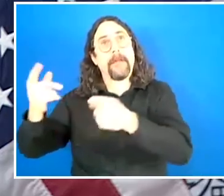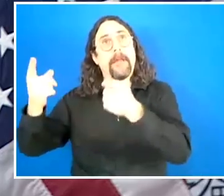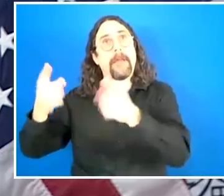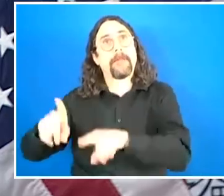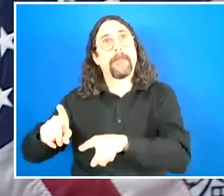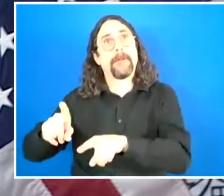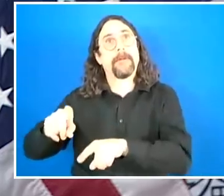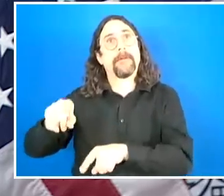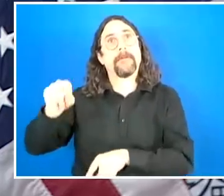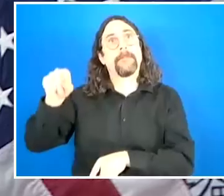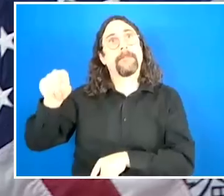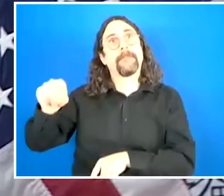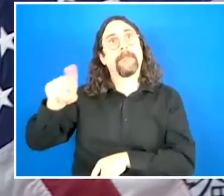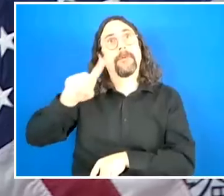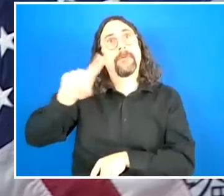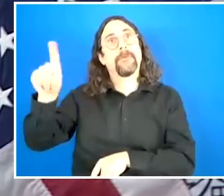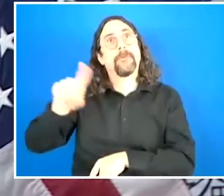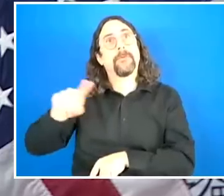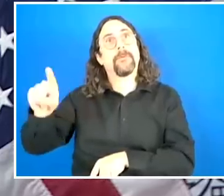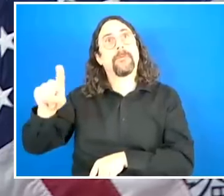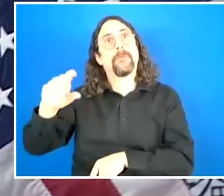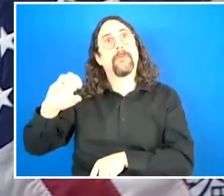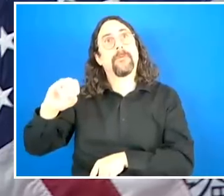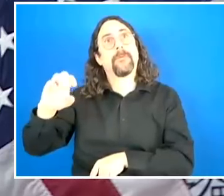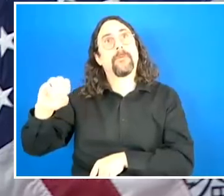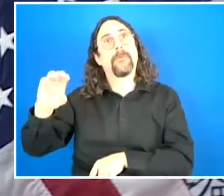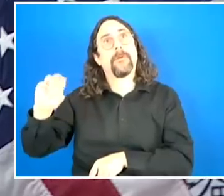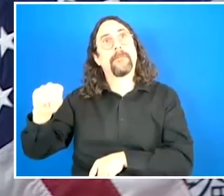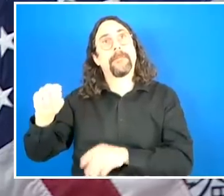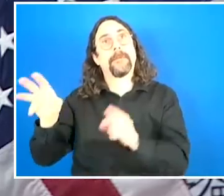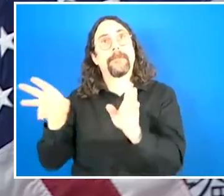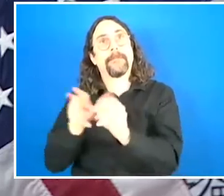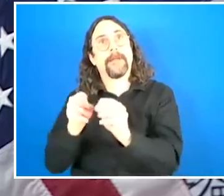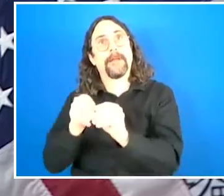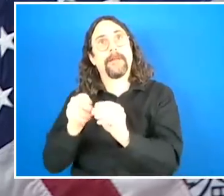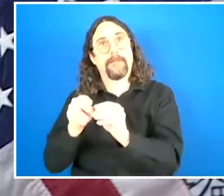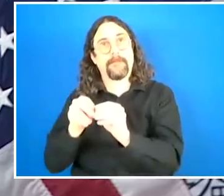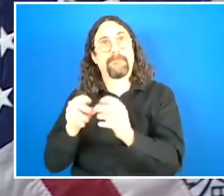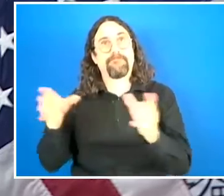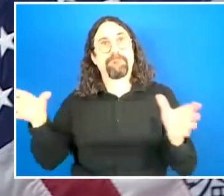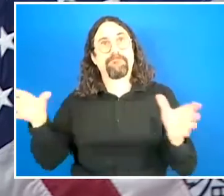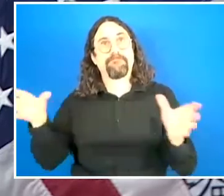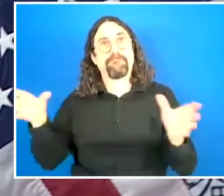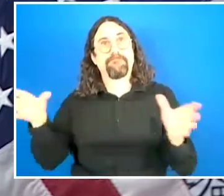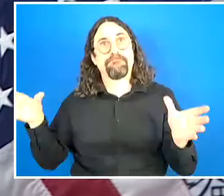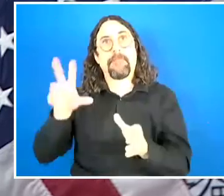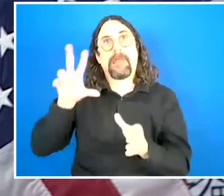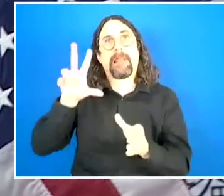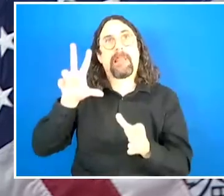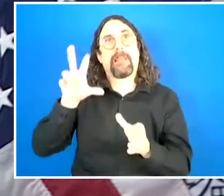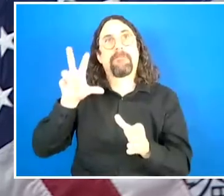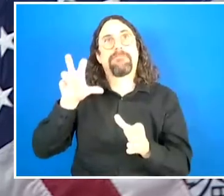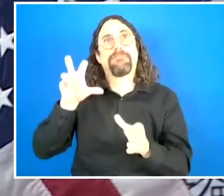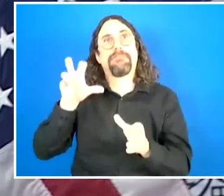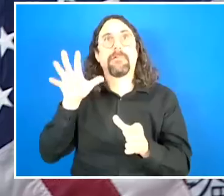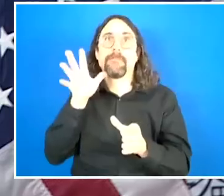PROPOSAL THAT YOU' REMANGKI THE ANNOUNCEMENT THAT YOURE' MAKING AND